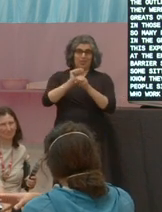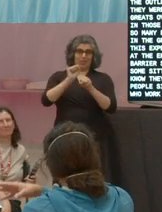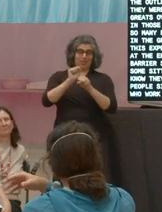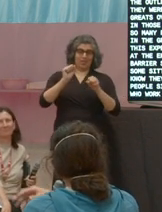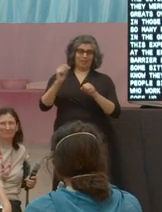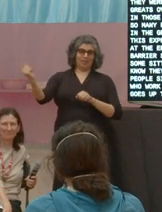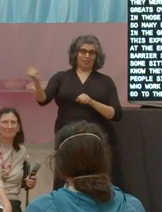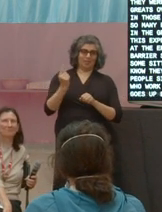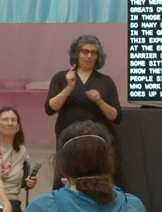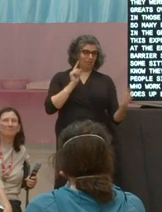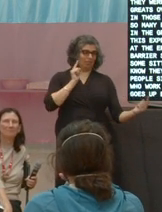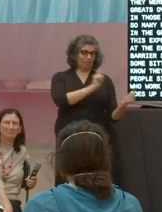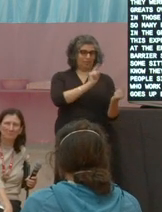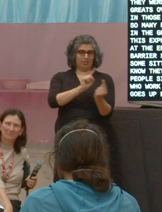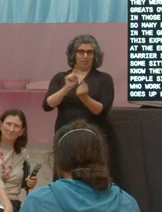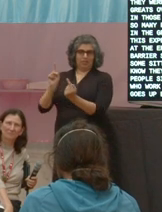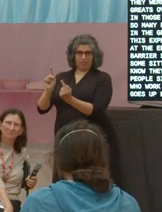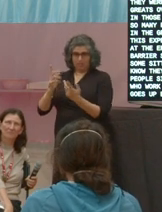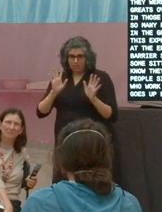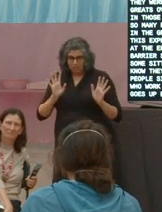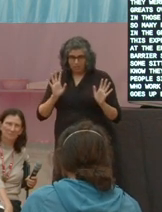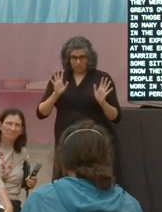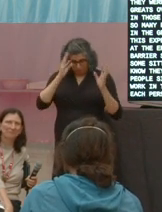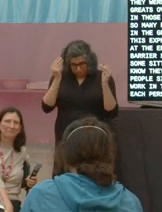goes on each person says I'm just letting you know, it's five